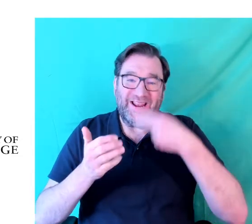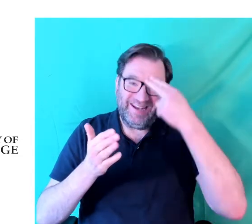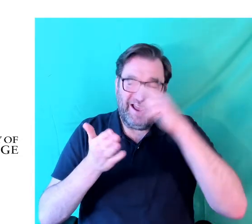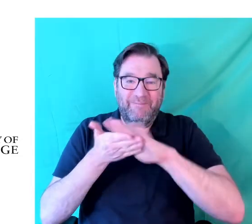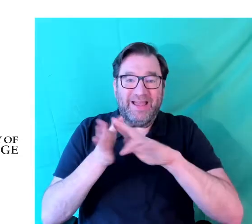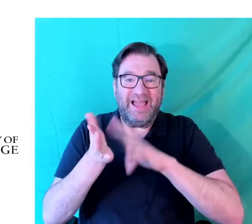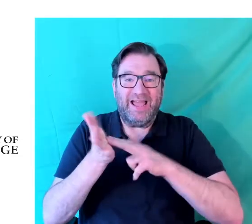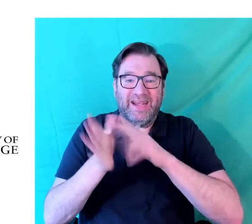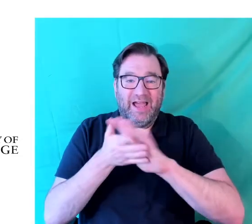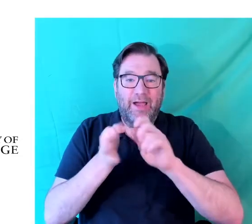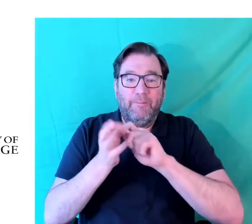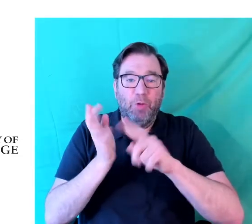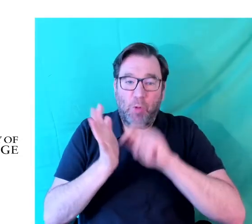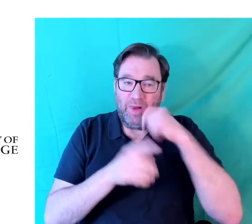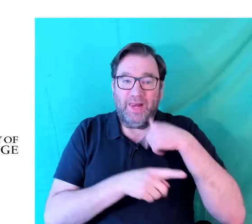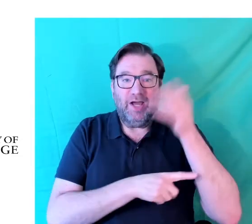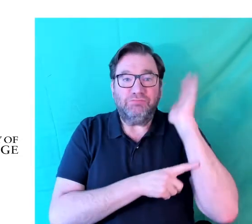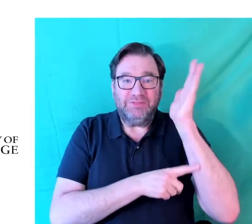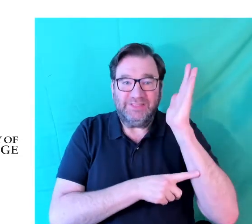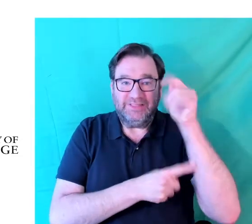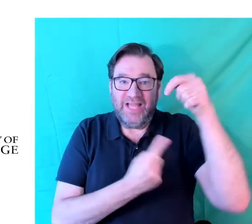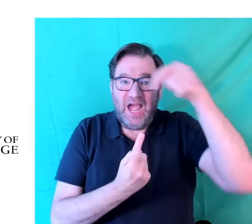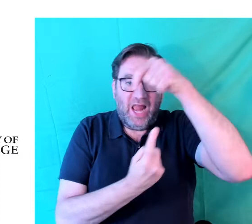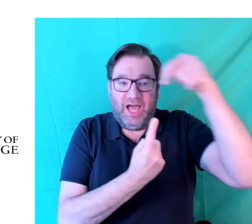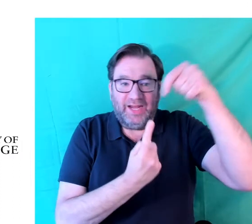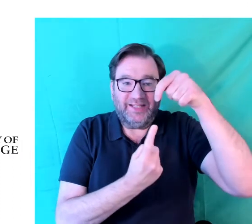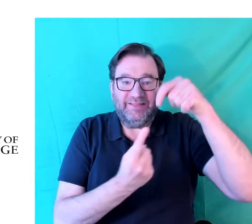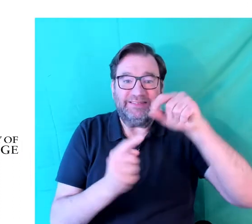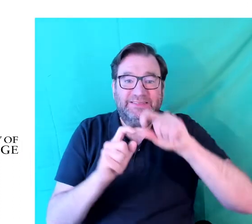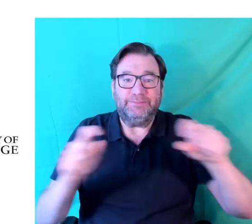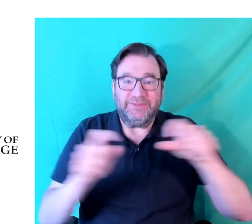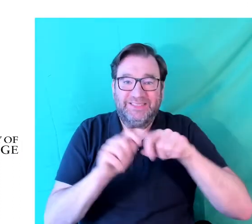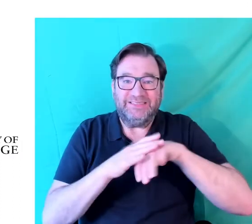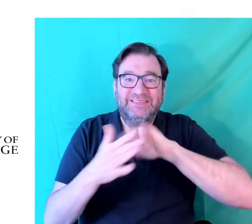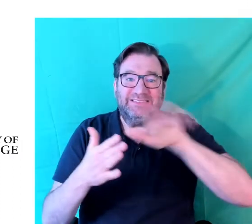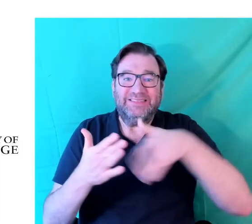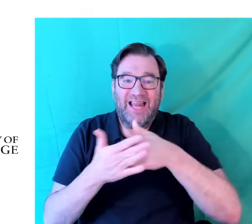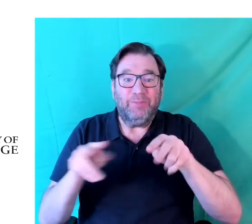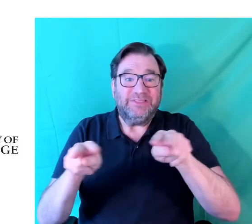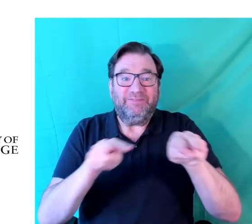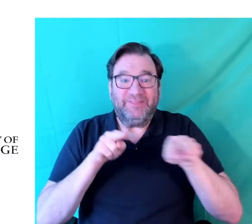My name is Hannah Bull, and I will be presenting our paper: Aligning Subtitles in Sign Language Video.